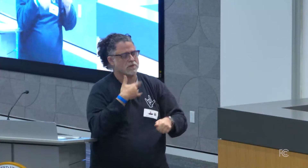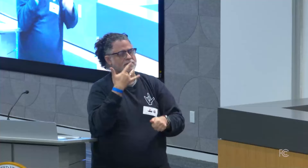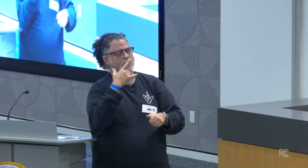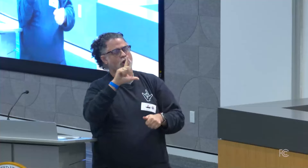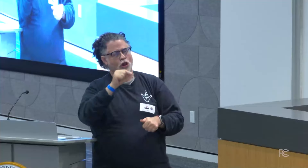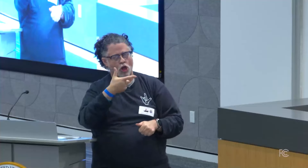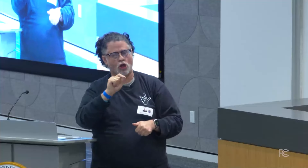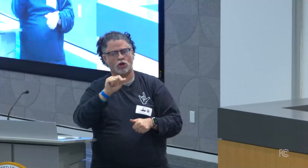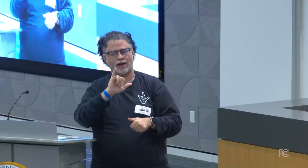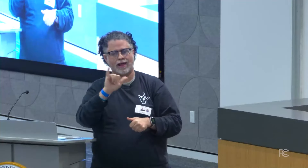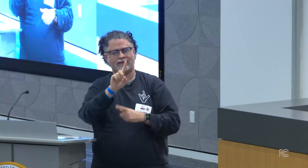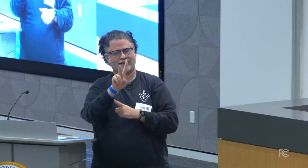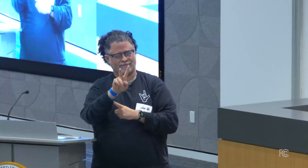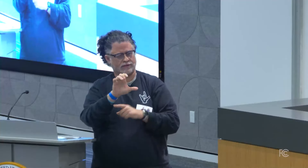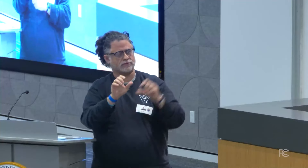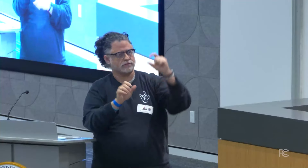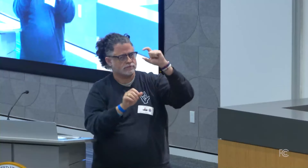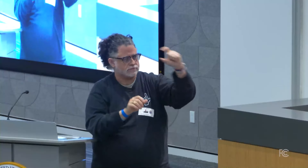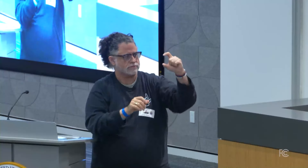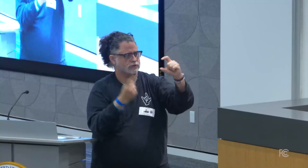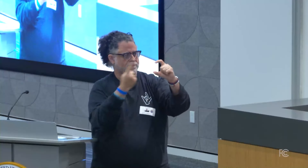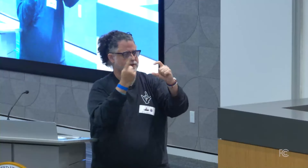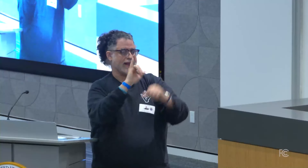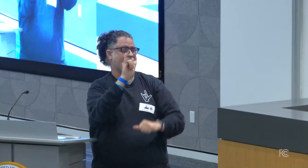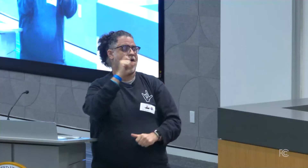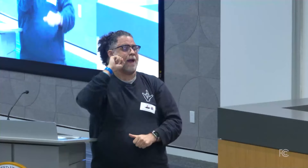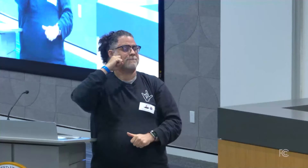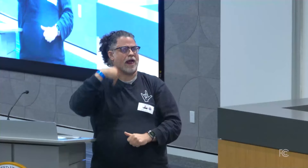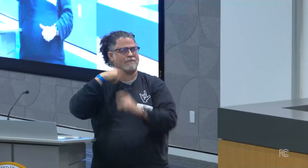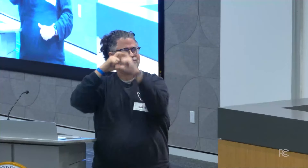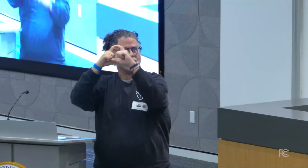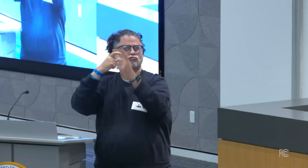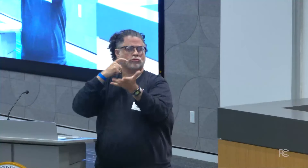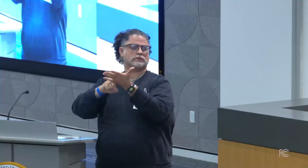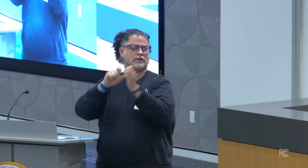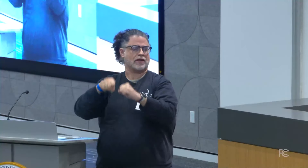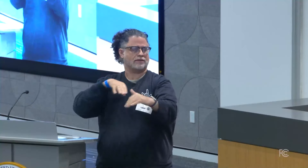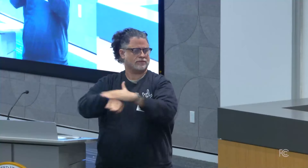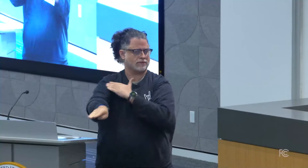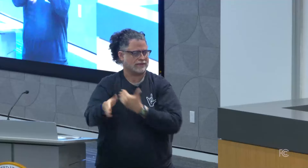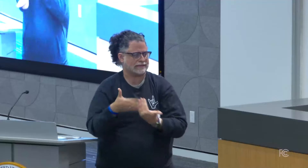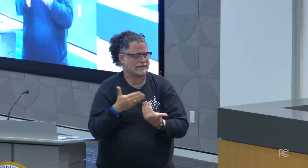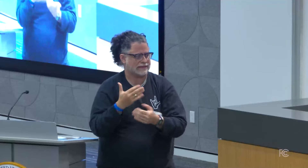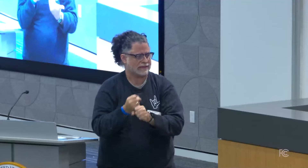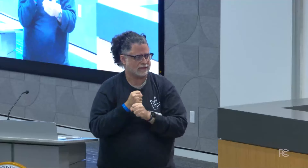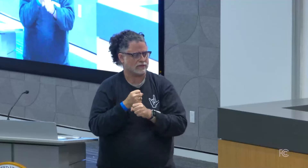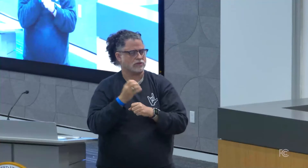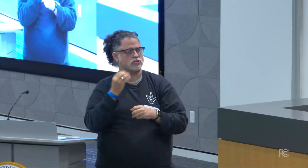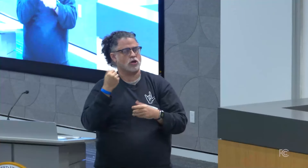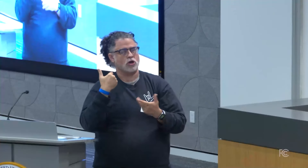FOR TTYS AND BRAILLE AND OTHER TYPES OF COMMUNICATIONS. ALSO LIKE GALLAUDET UNIVERSITY HAS THE LOGO FOR VIDEOPHONES.